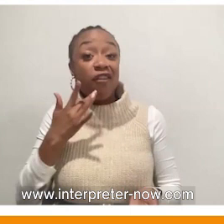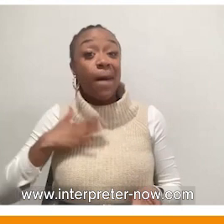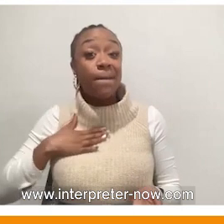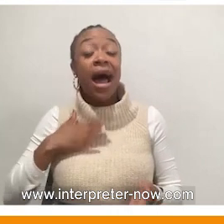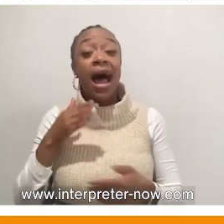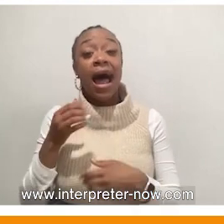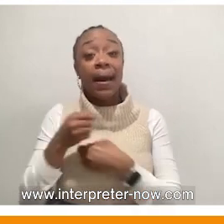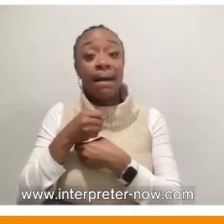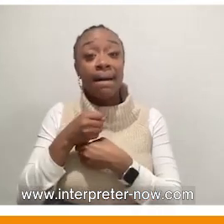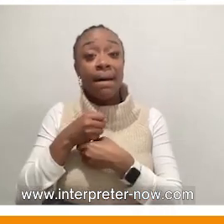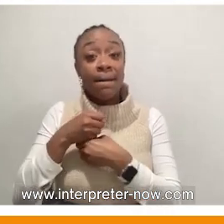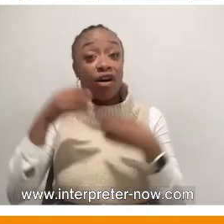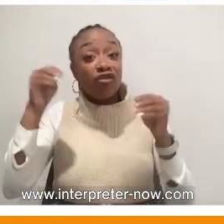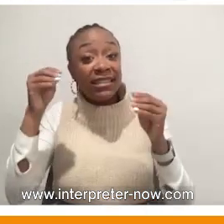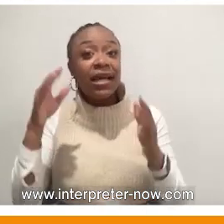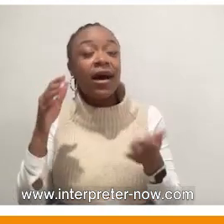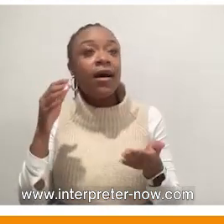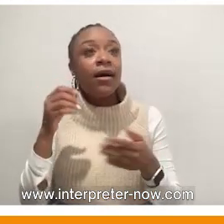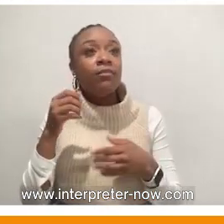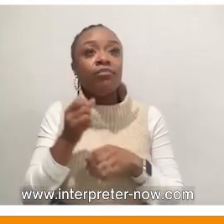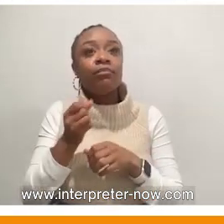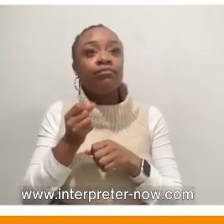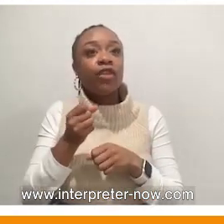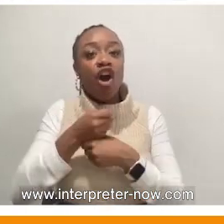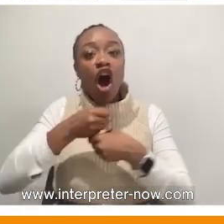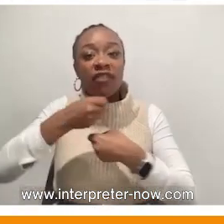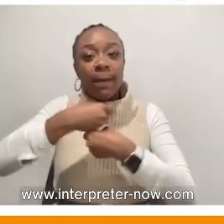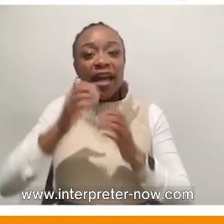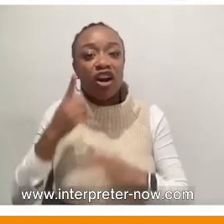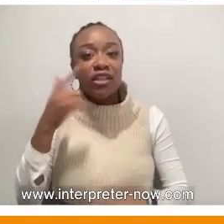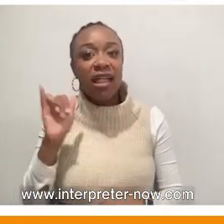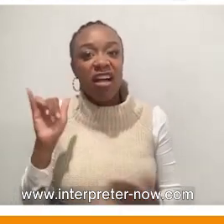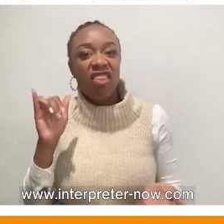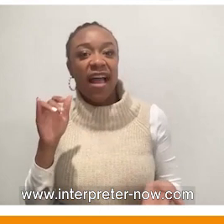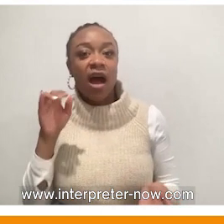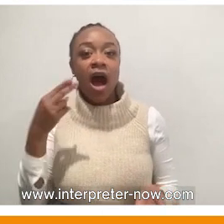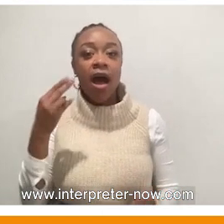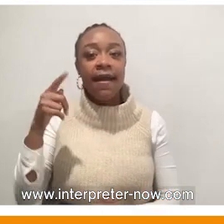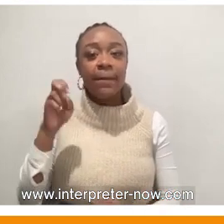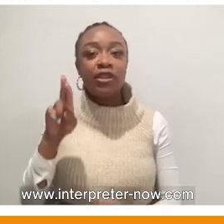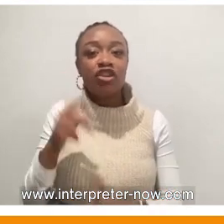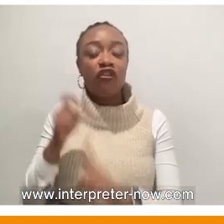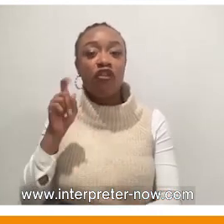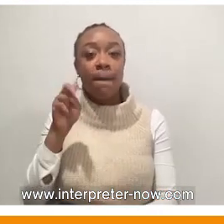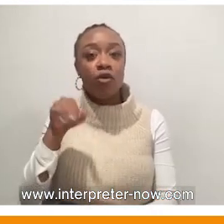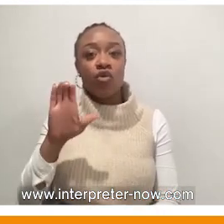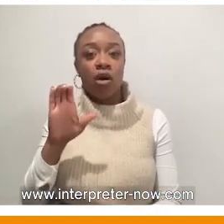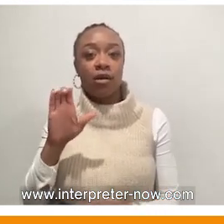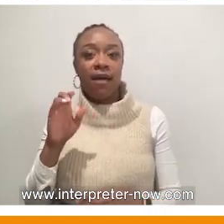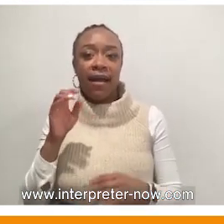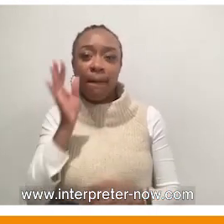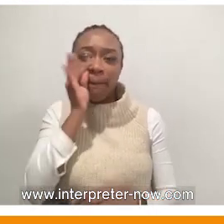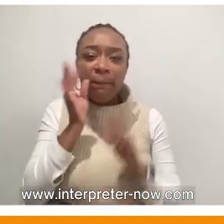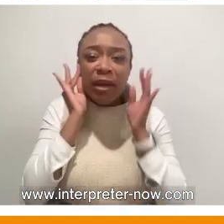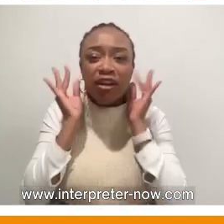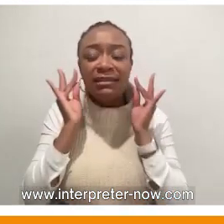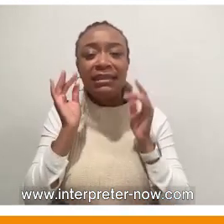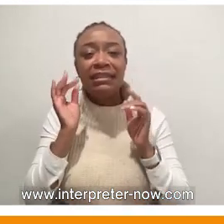I'm talking about just looking homeless, like tattoos, piercings, the more the better.